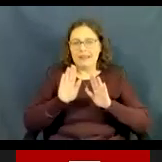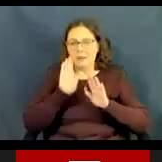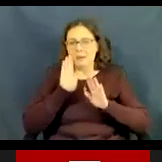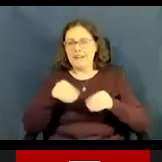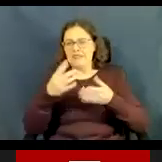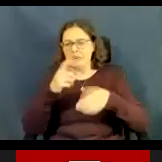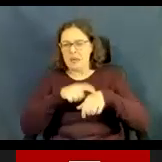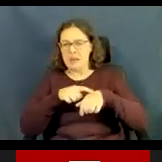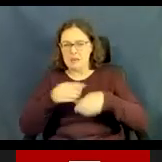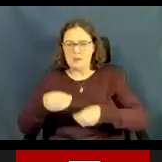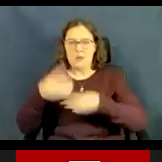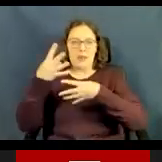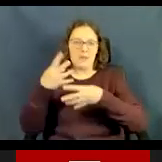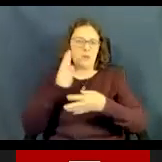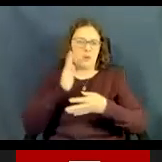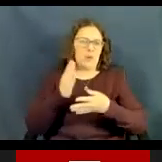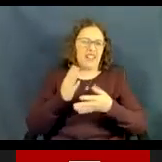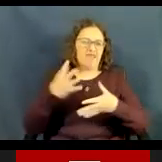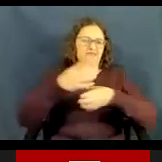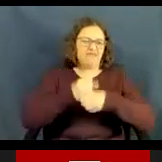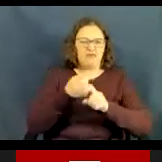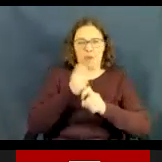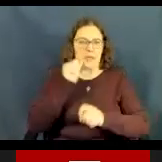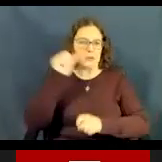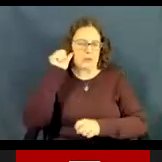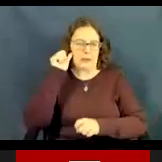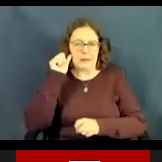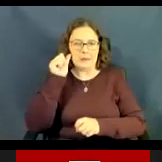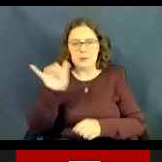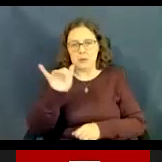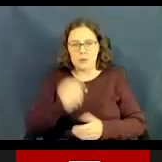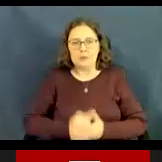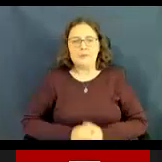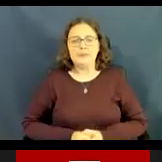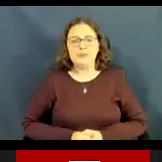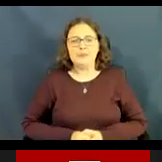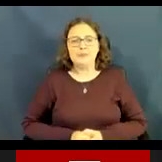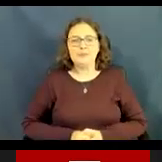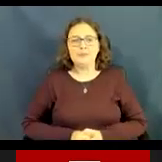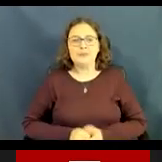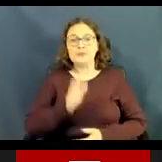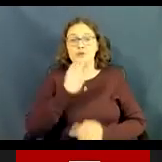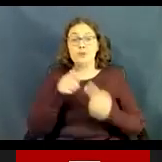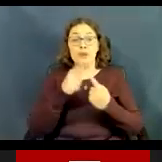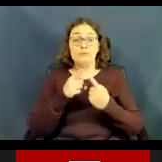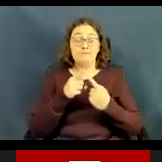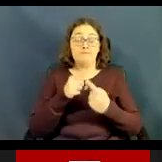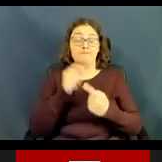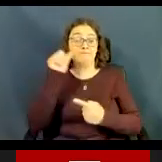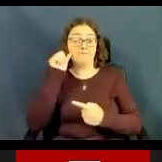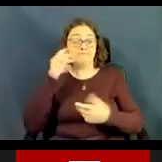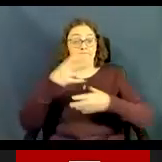Speaking of our recap from yesterday, we talked about during session 2, artifacts defined